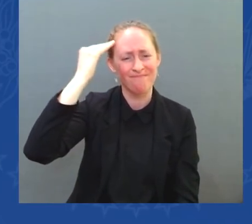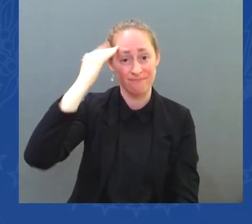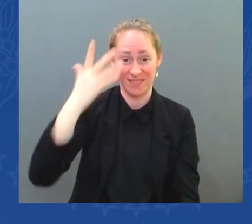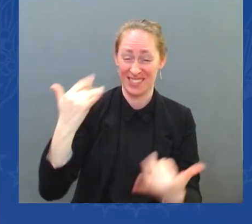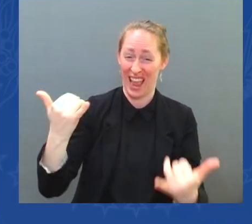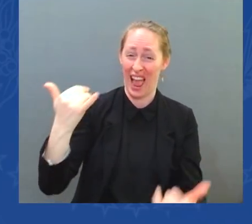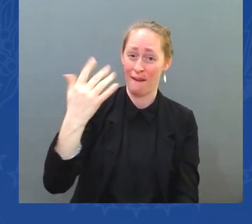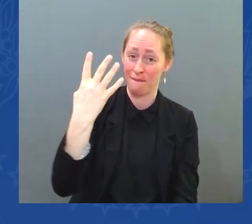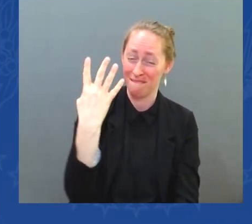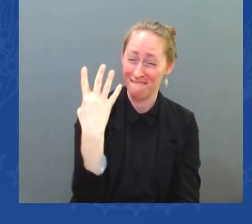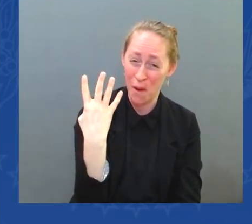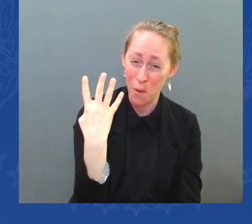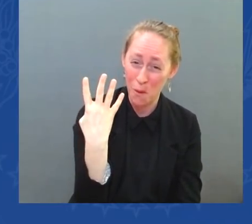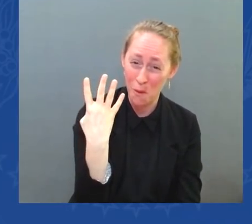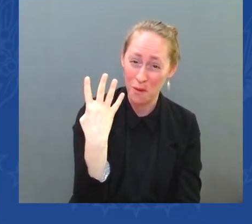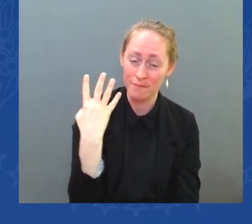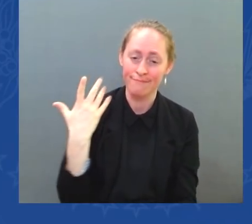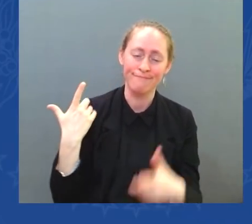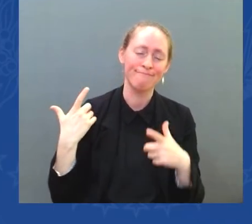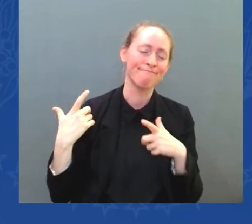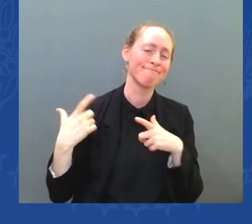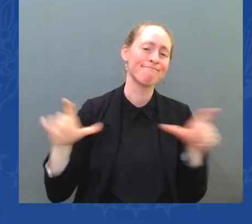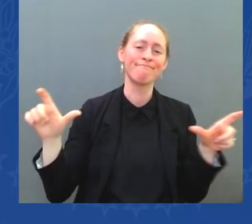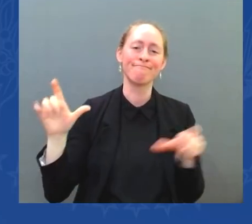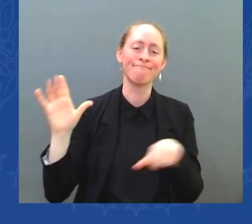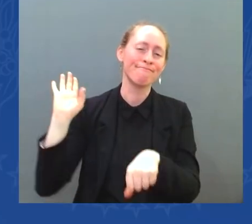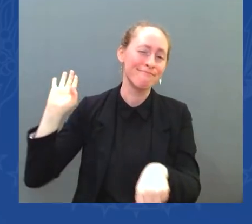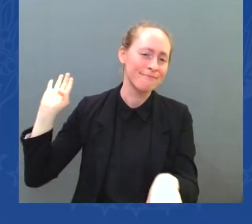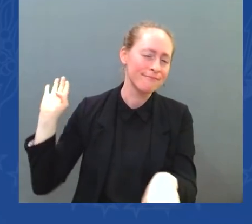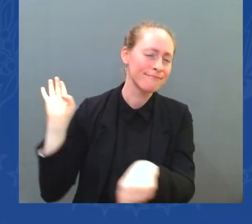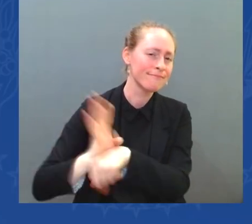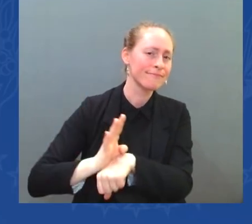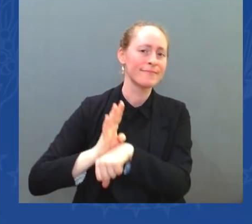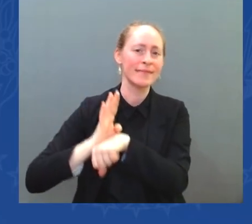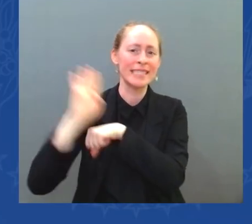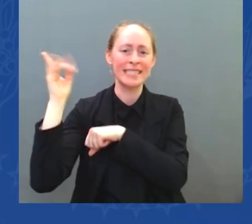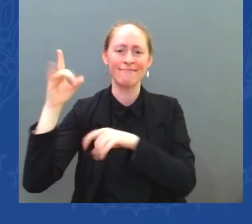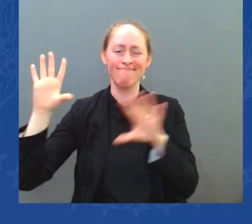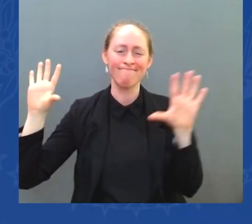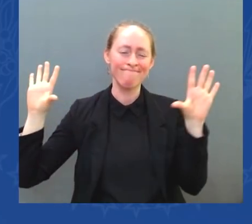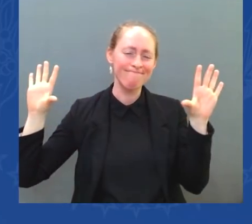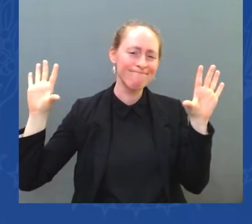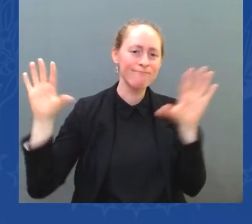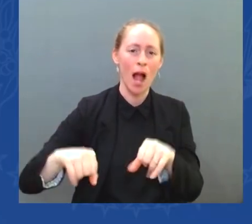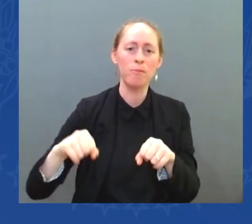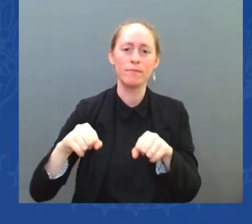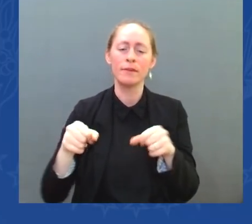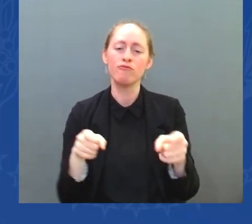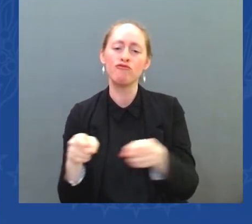for beef, pork, and poultry, giving ranchers very few choices about who to sell to get their product.